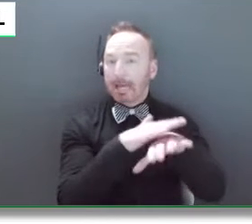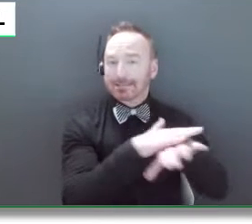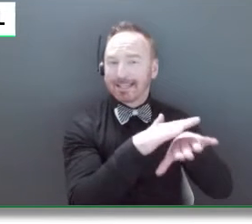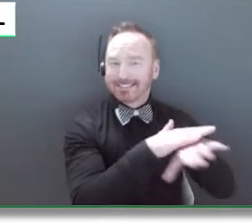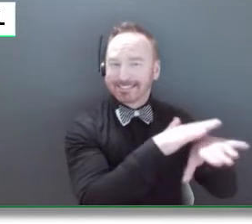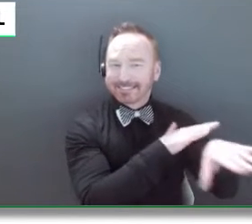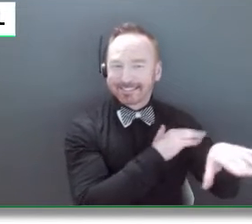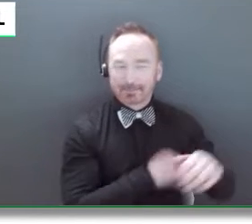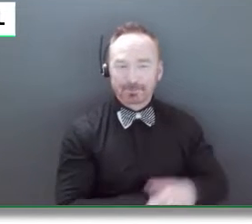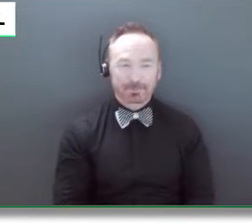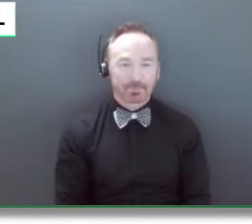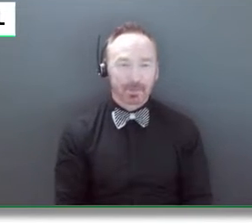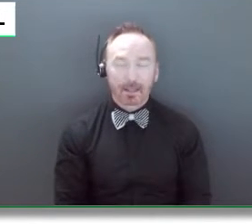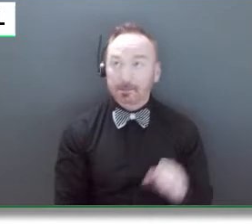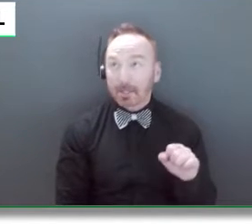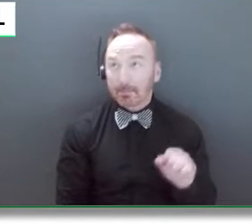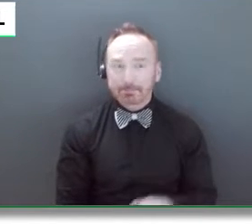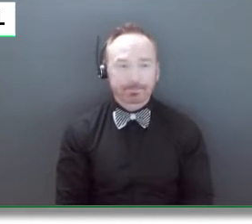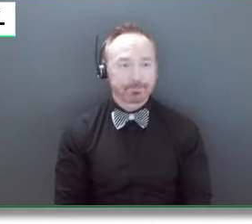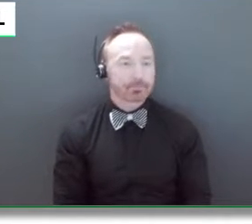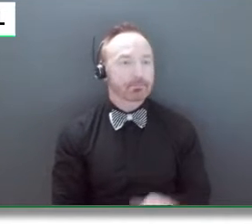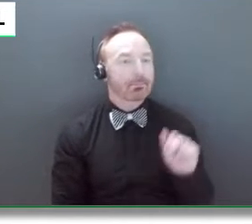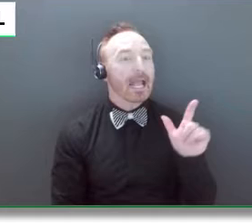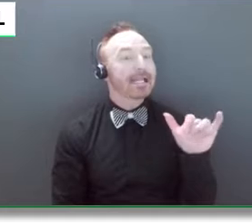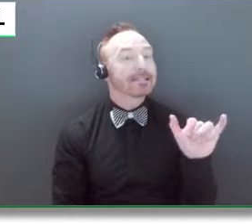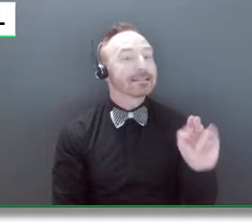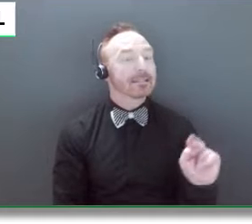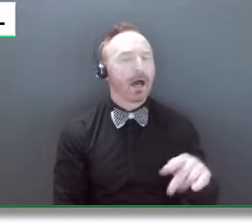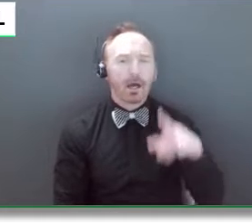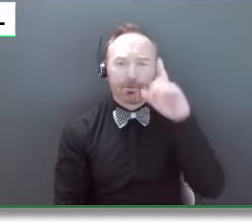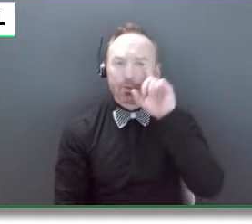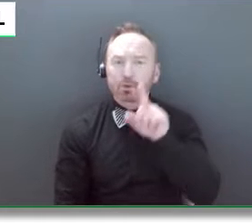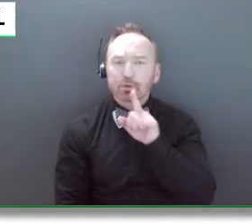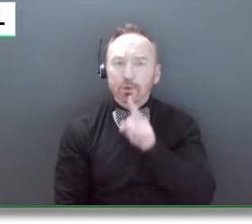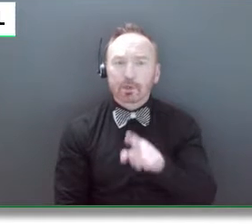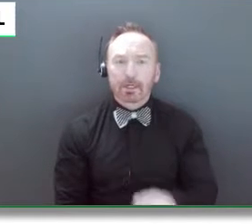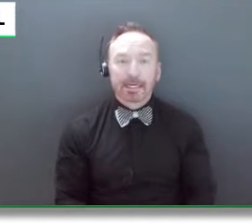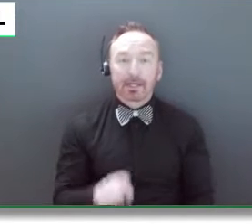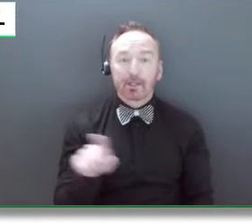Absolutely well I think quite a few guys have touched on uh. Oh Jamie yeah let's